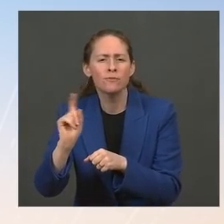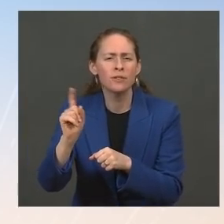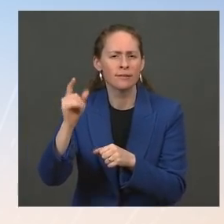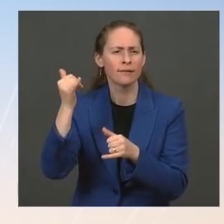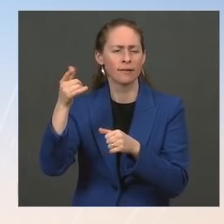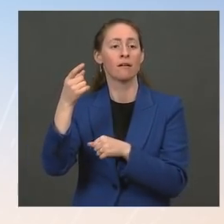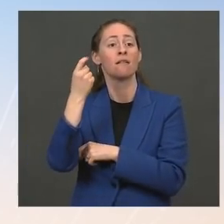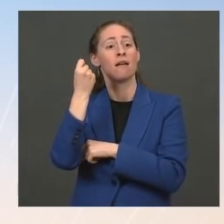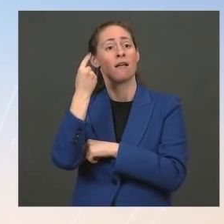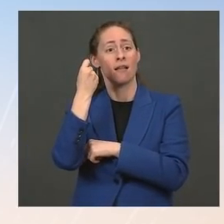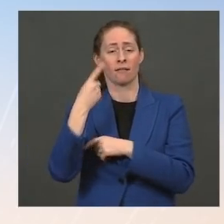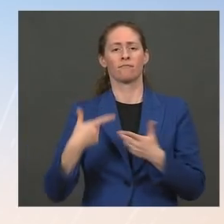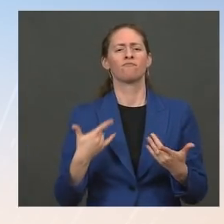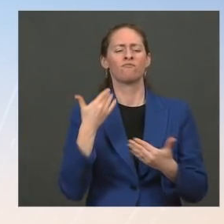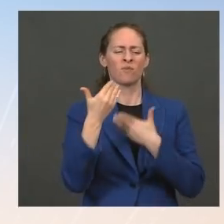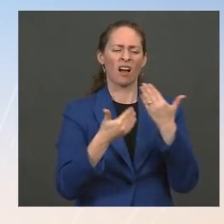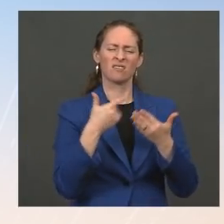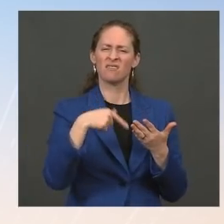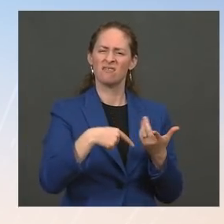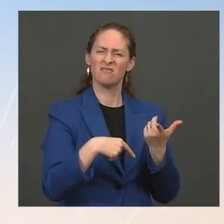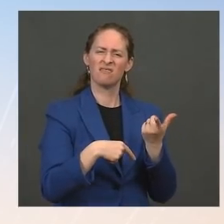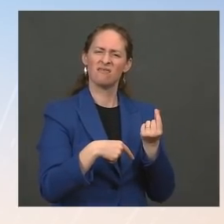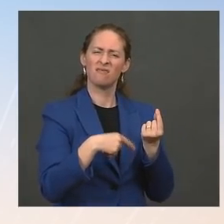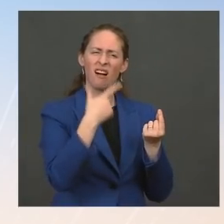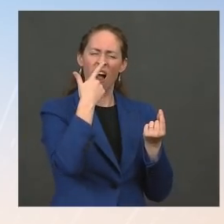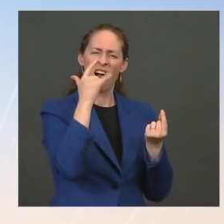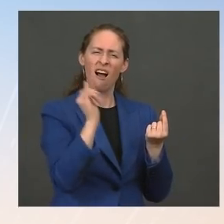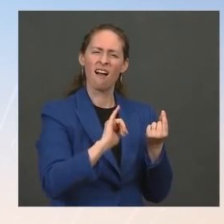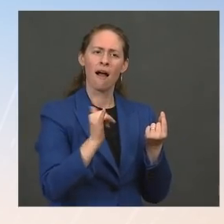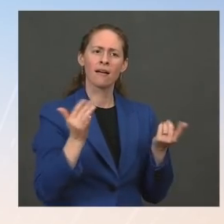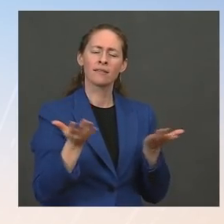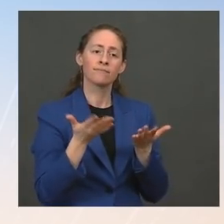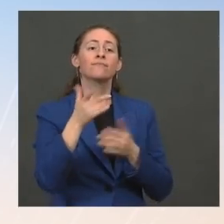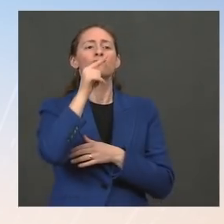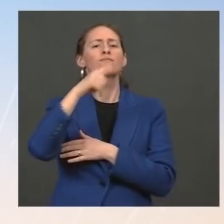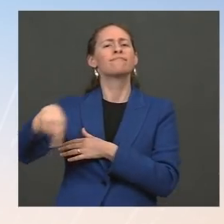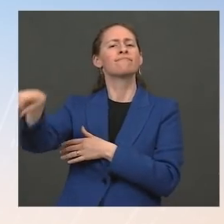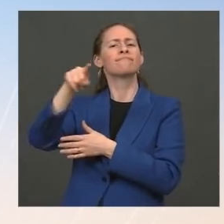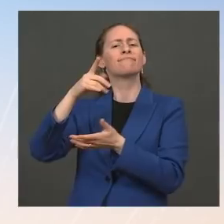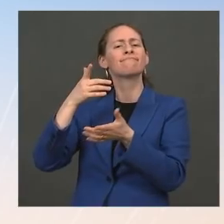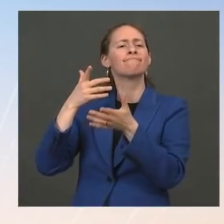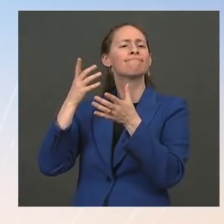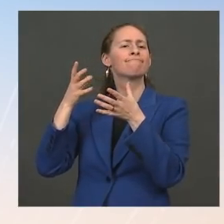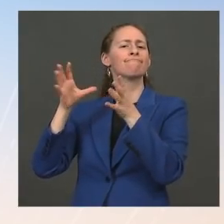are primed to do the work around the clock. When you want to test a virus,